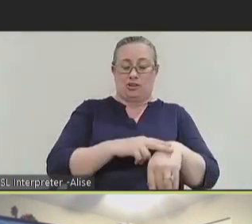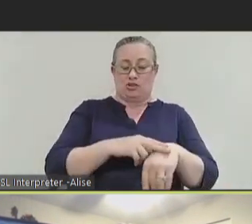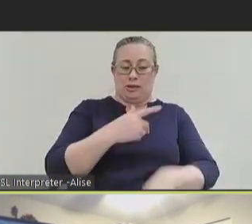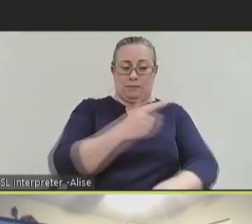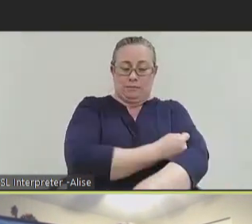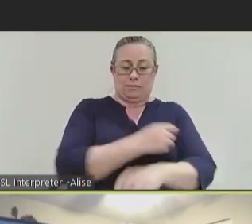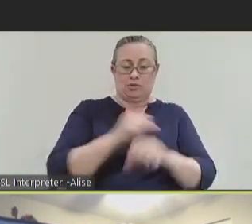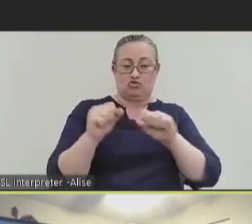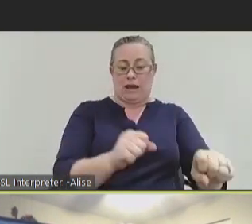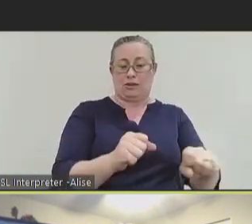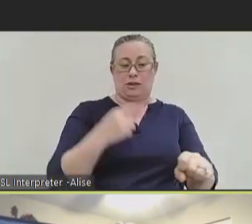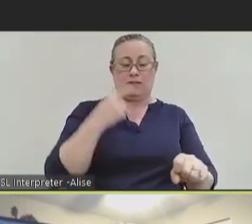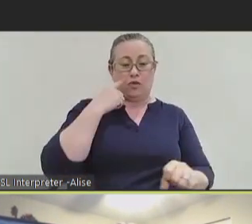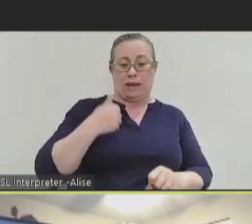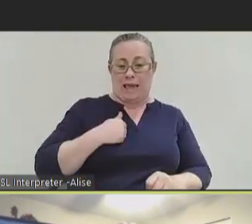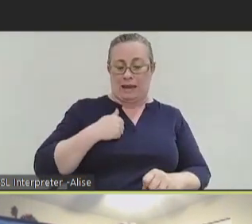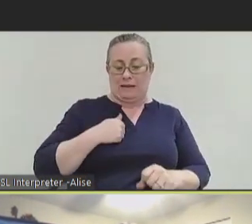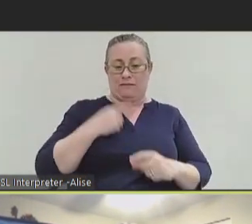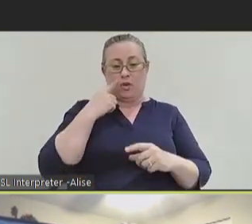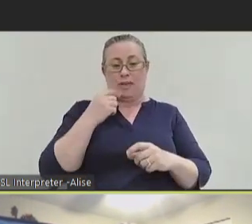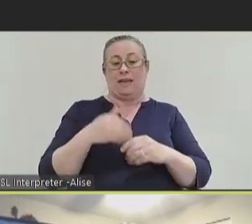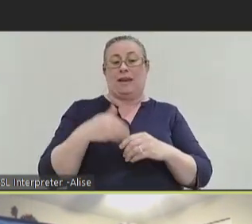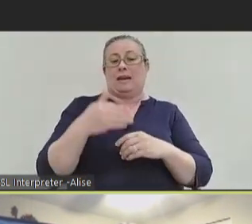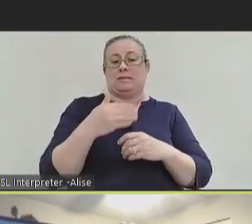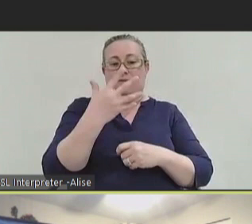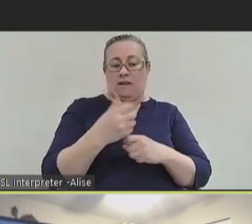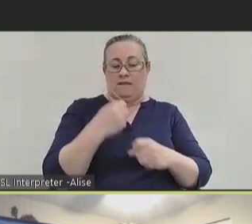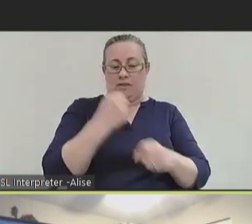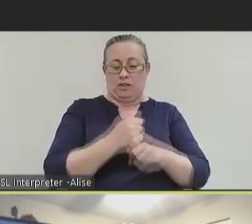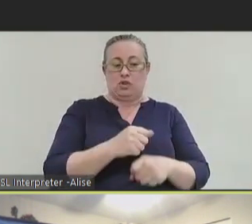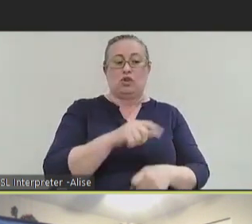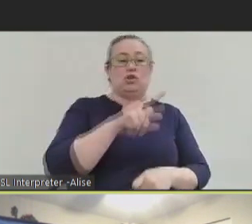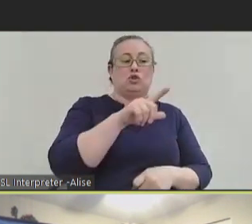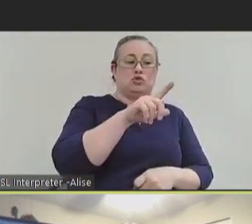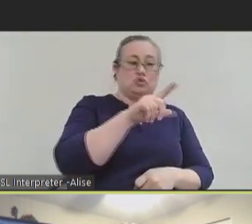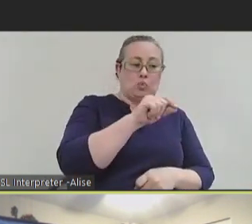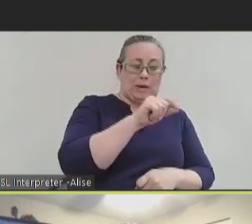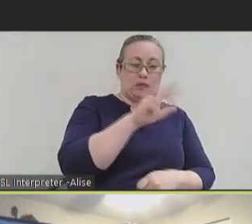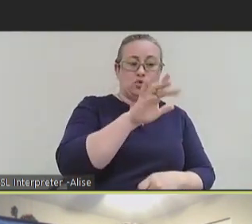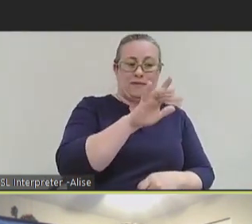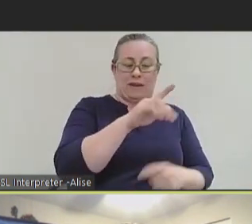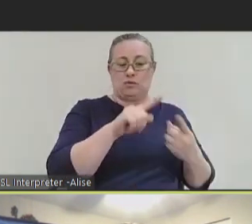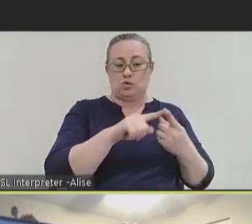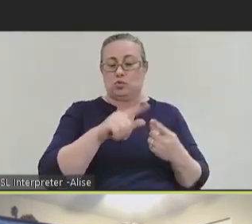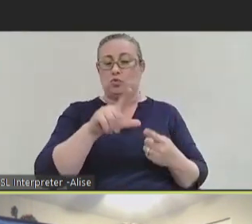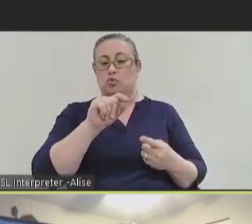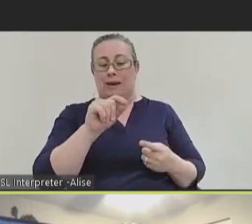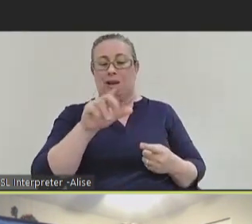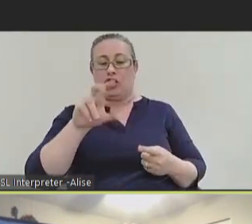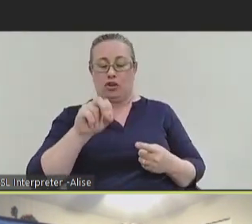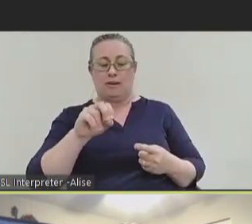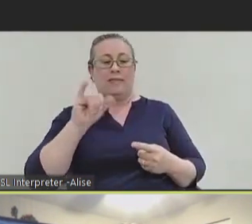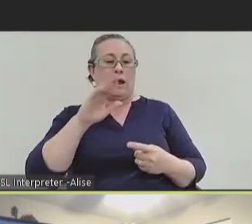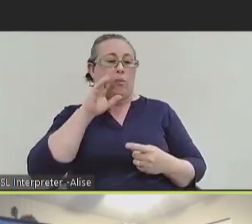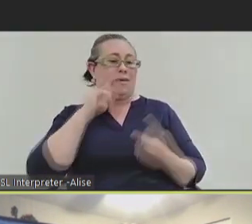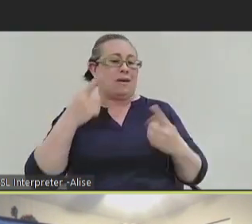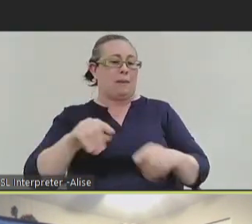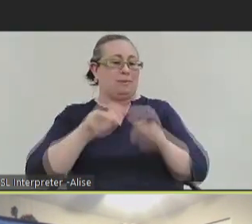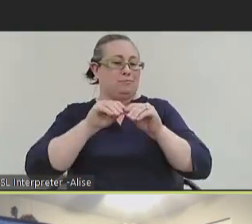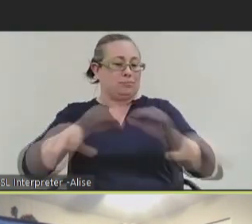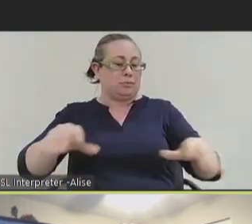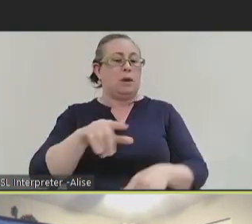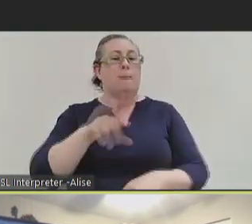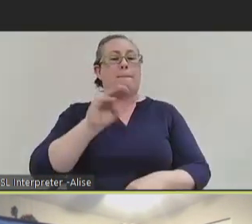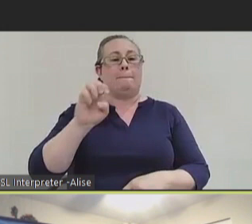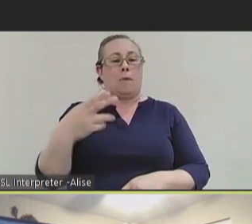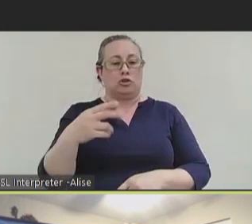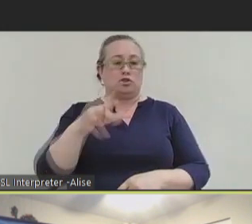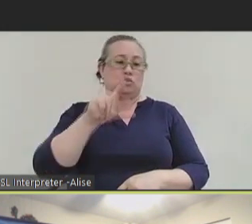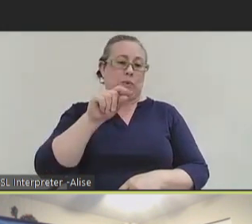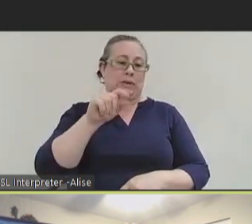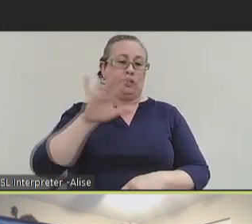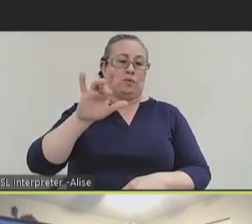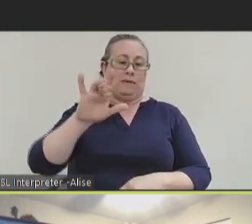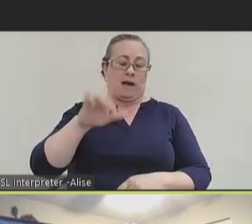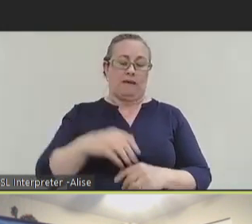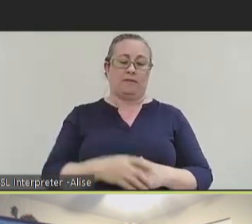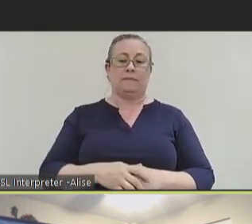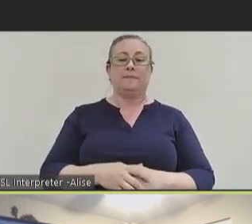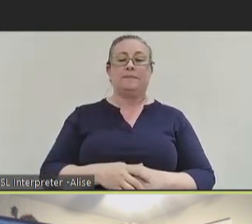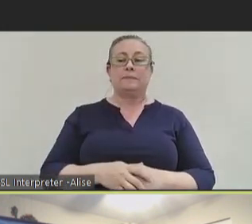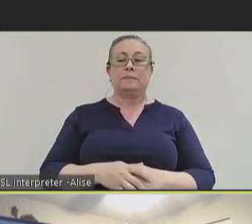for the next five years from 2025 to 2030 is currently planned for March 2025. And then lastly,